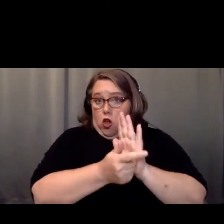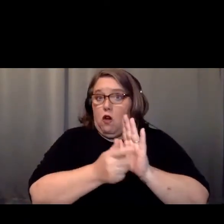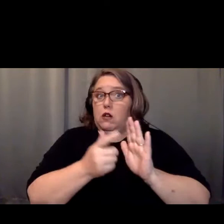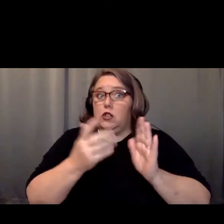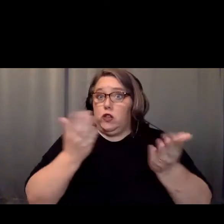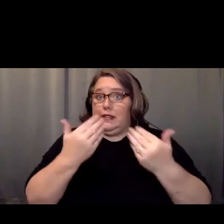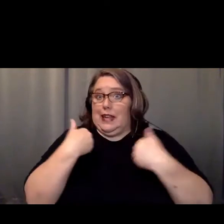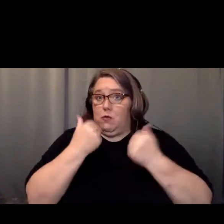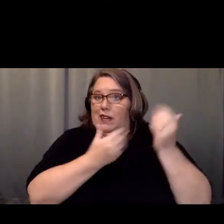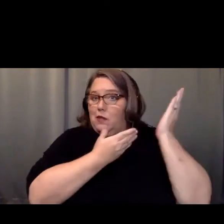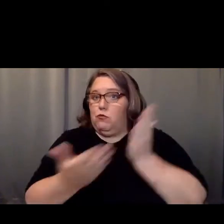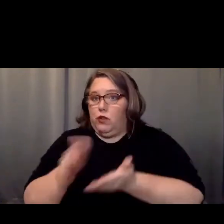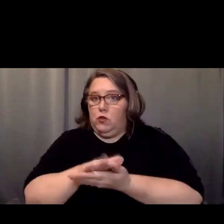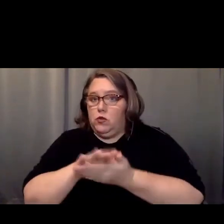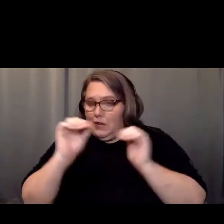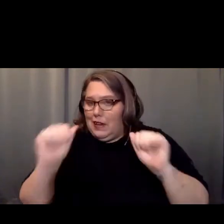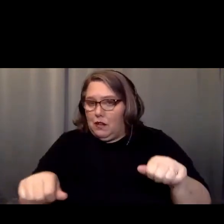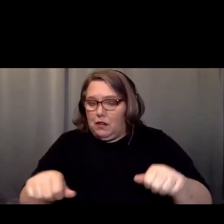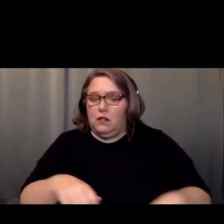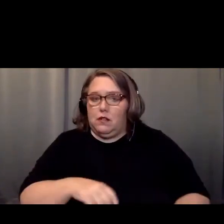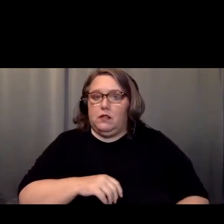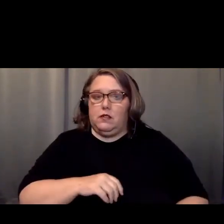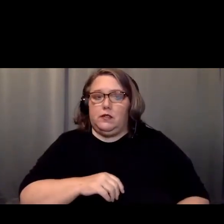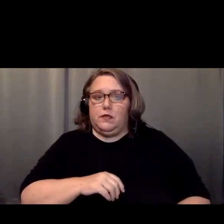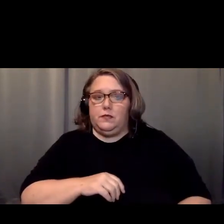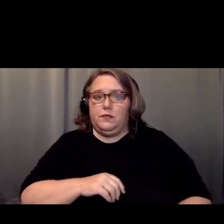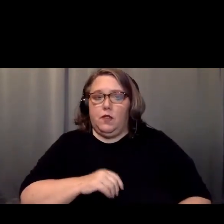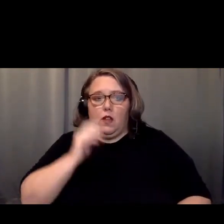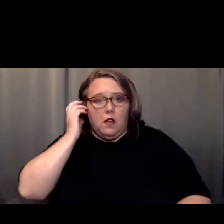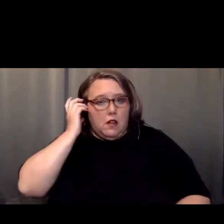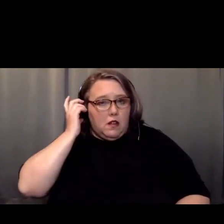to school, the only two questions that you can be asked